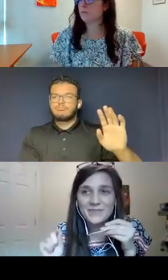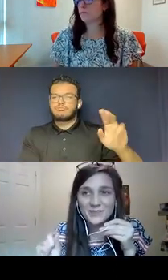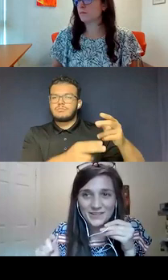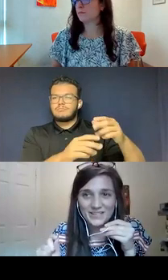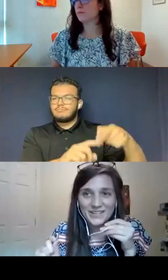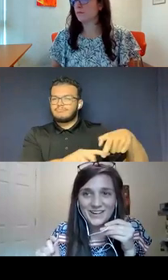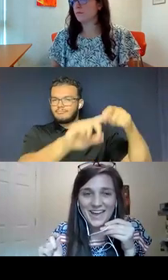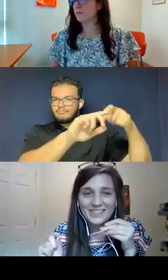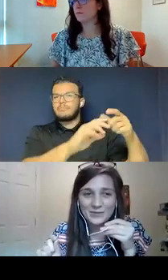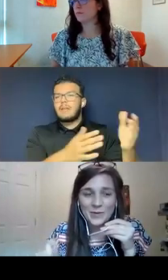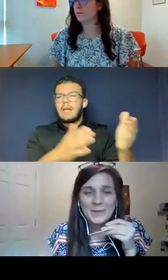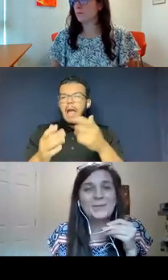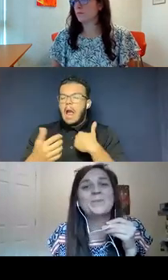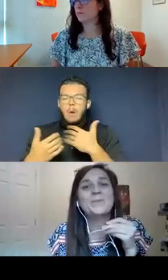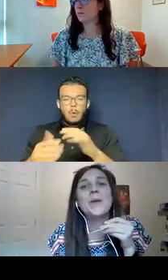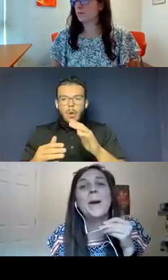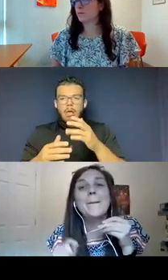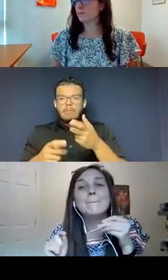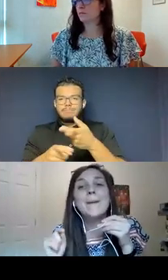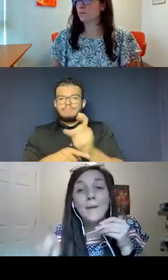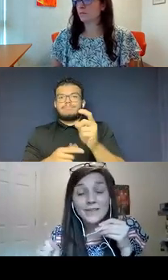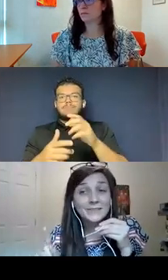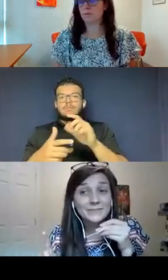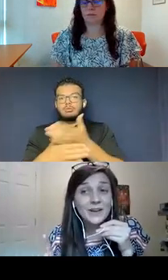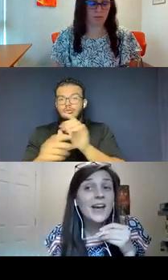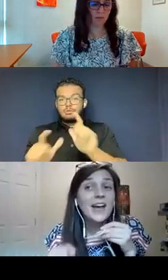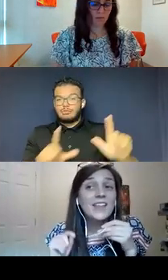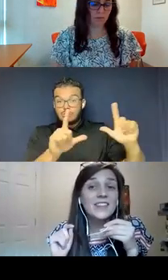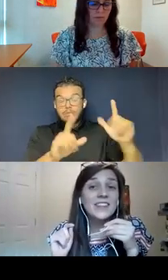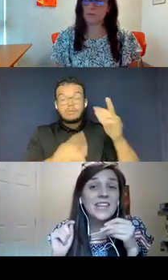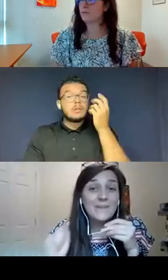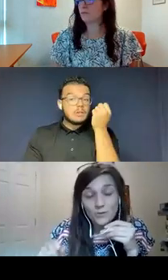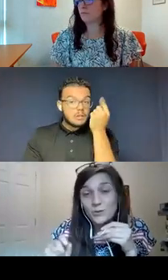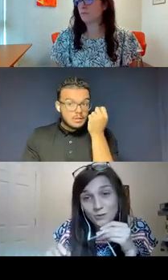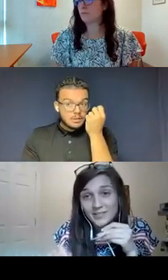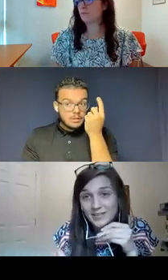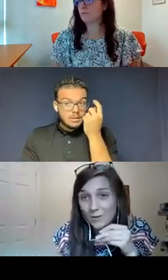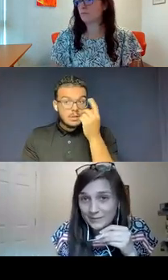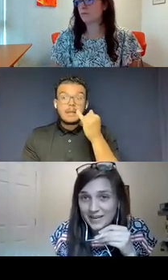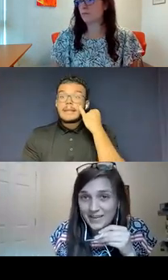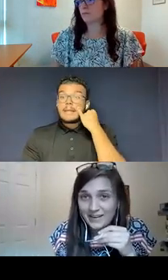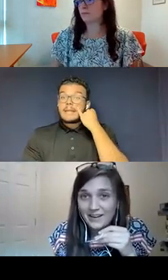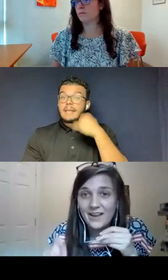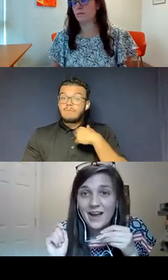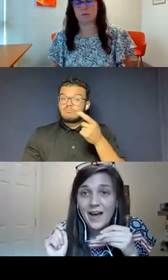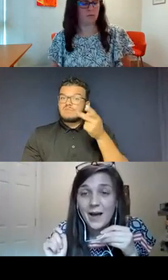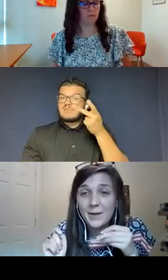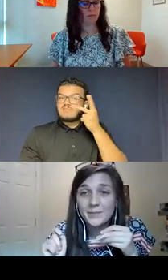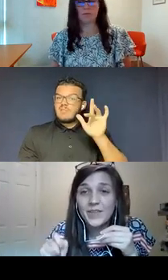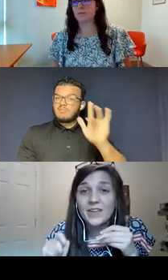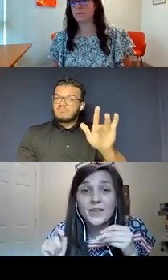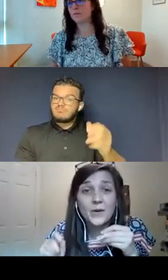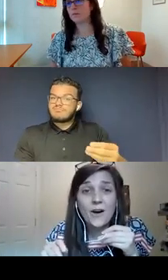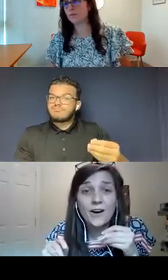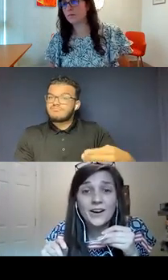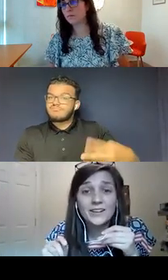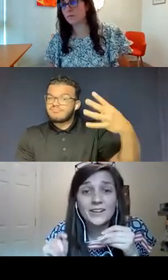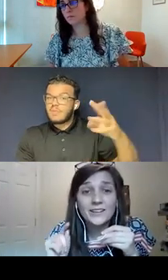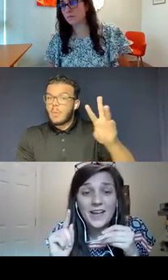the screensharing at this point. However, if you do visit our website, there are,